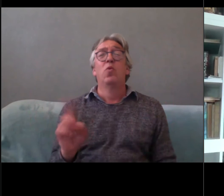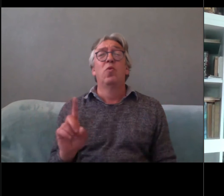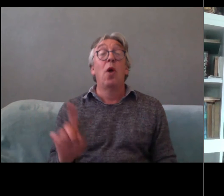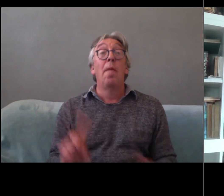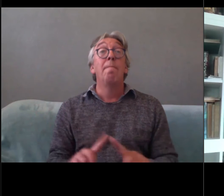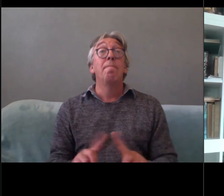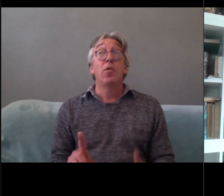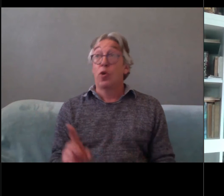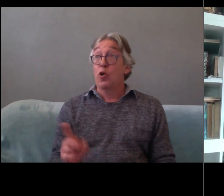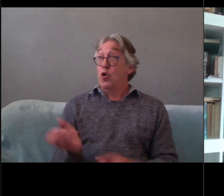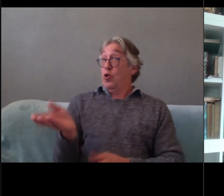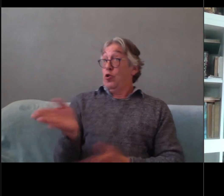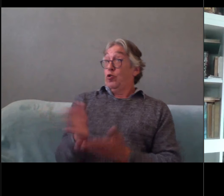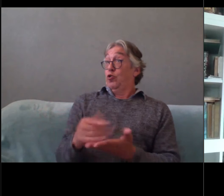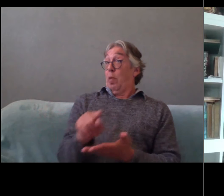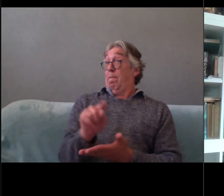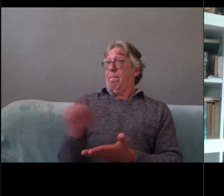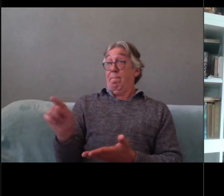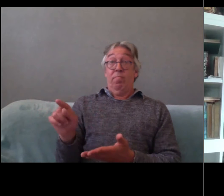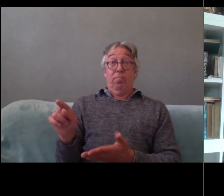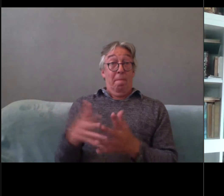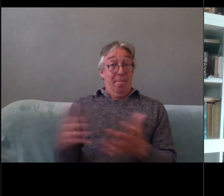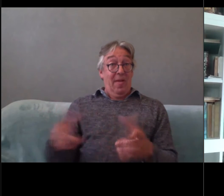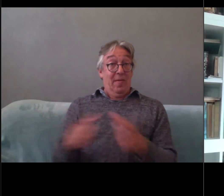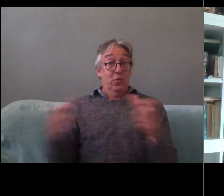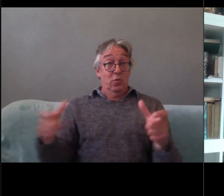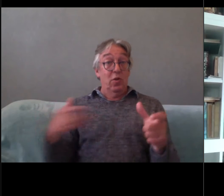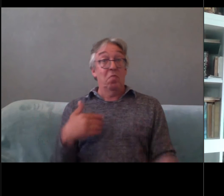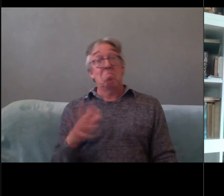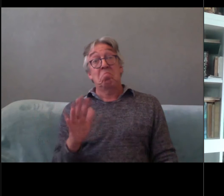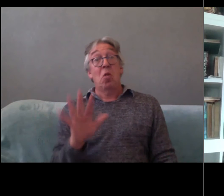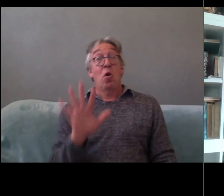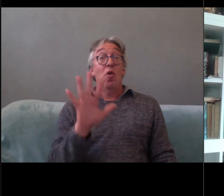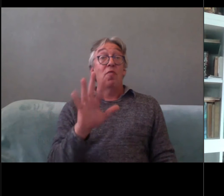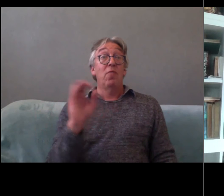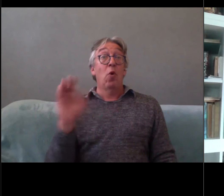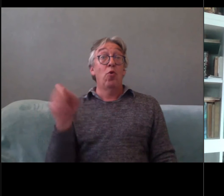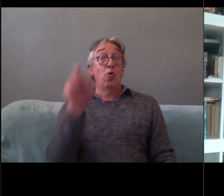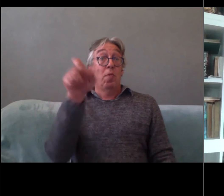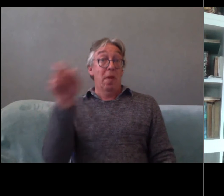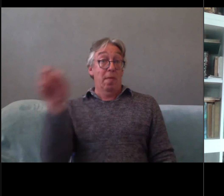where there are about 500 people, it'd be a real tragedy for a country.